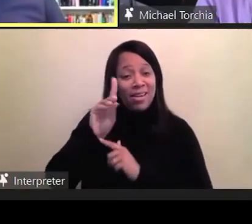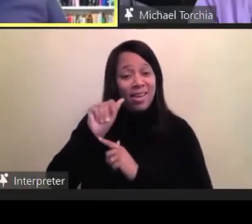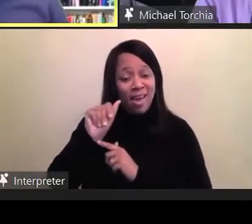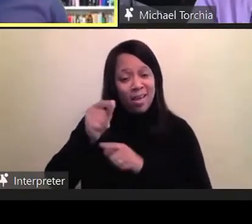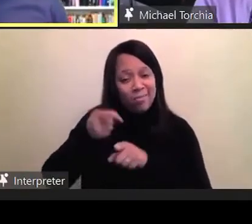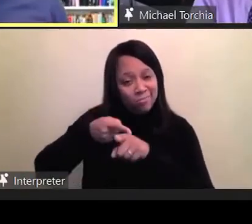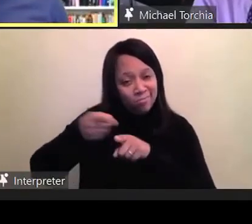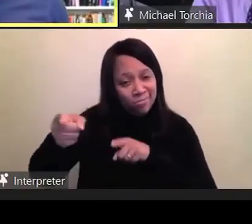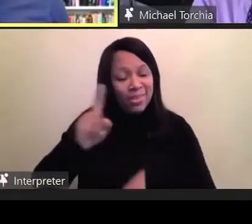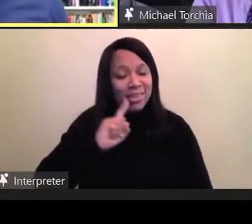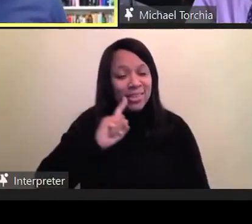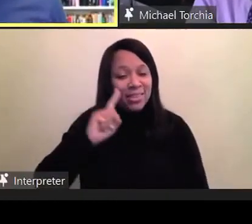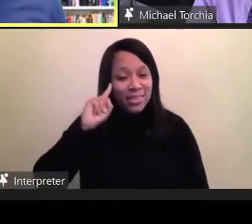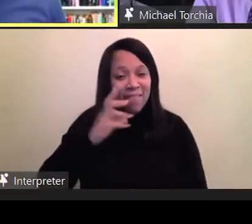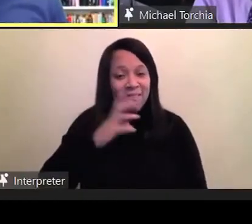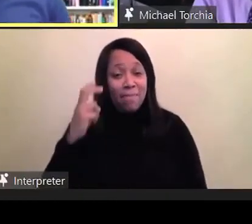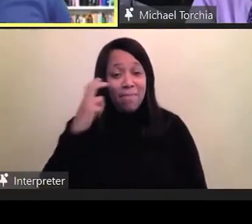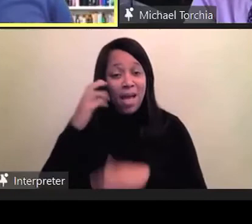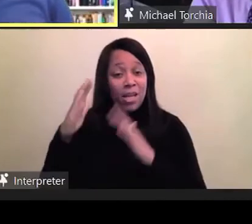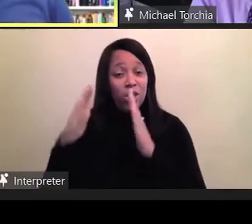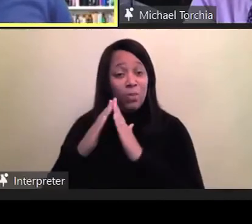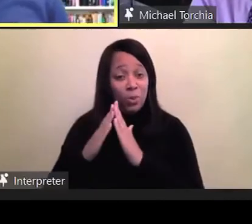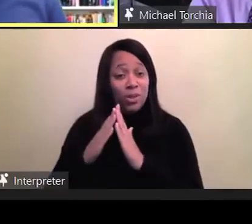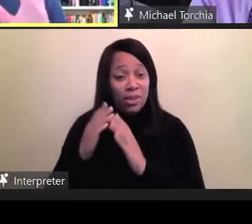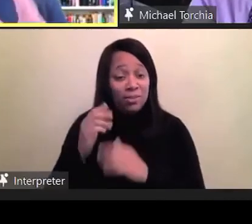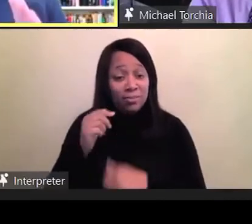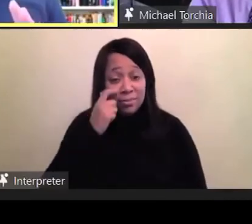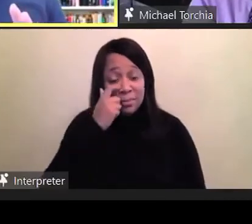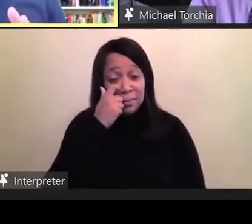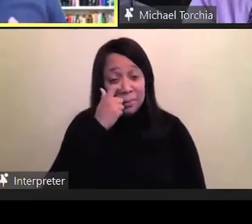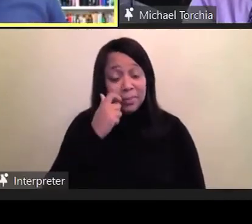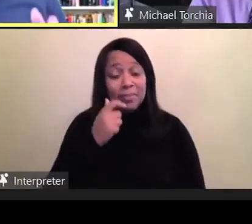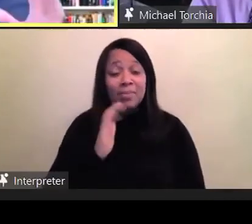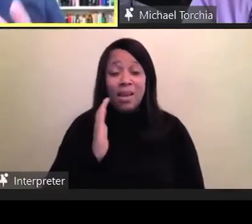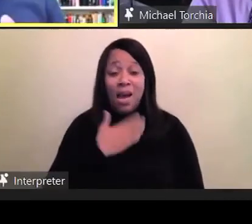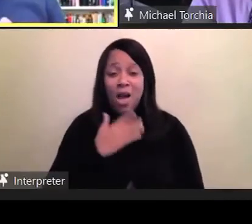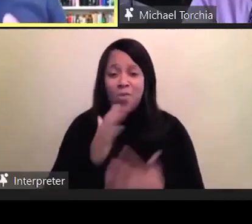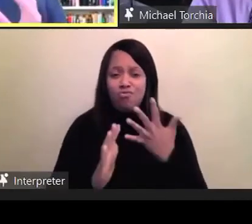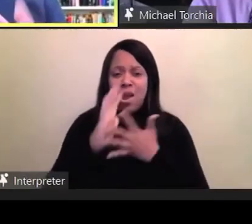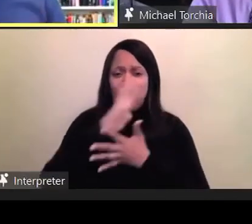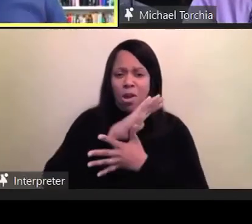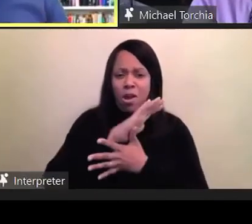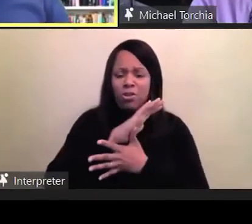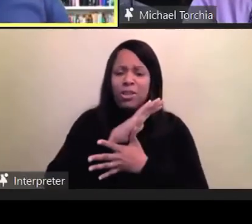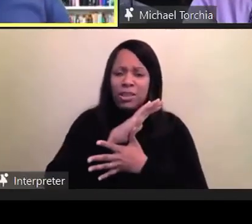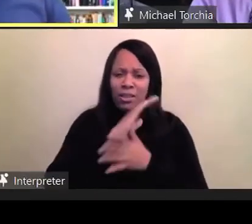and the blind communities. Our primary audience today are HR specialists